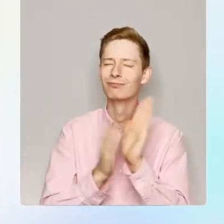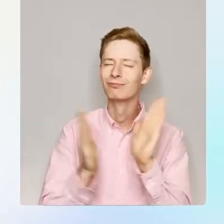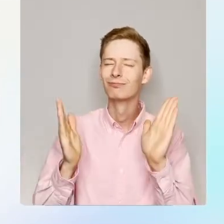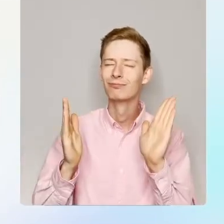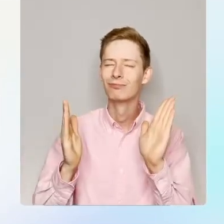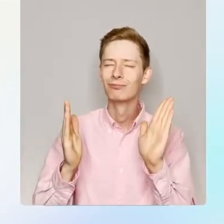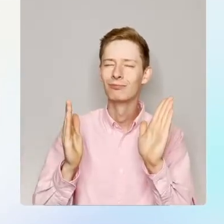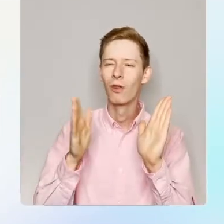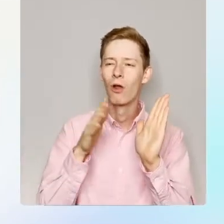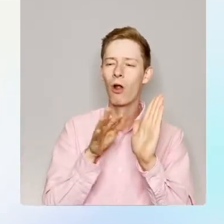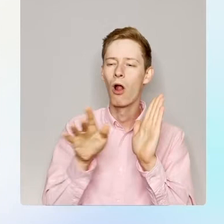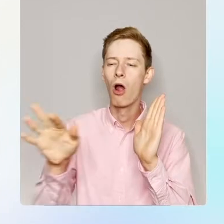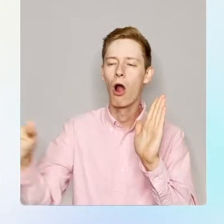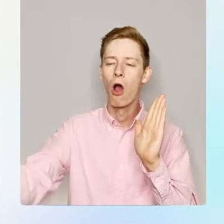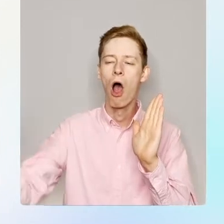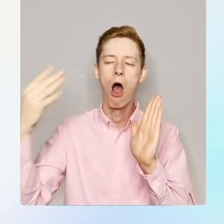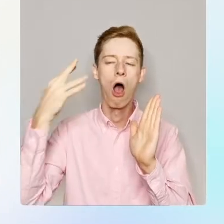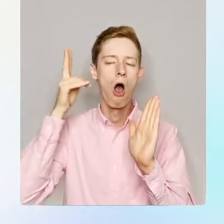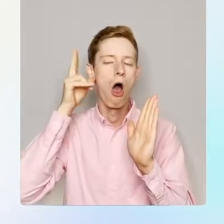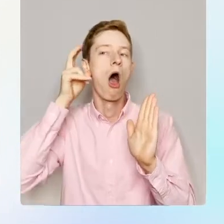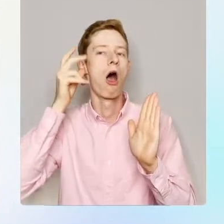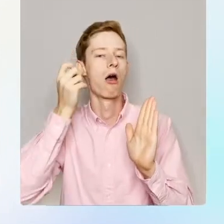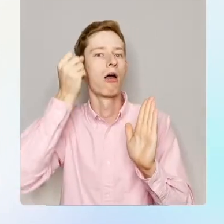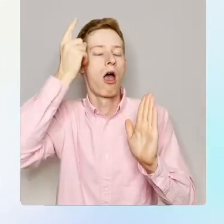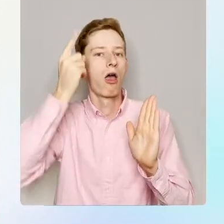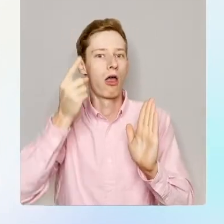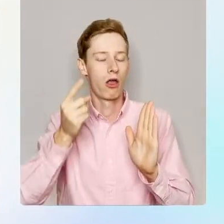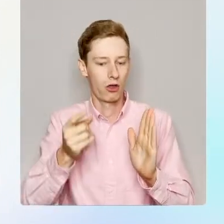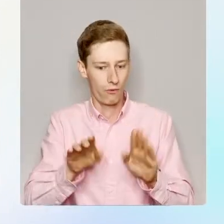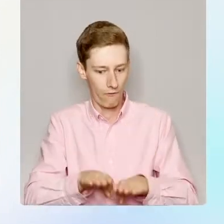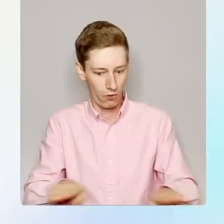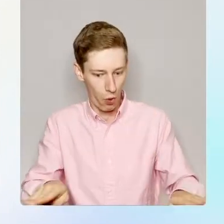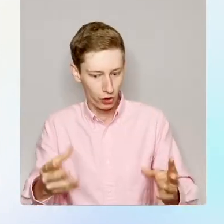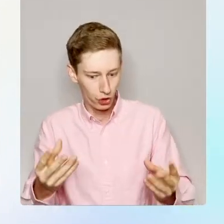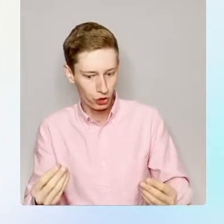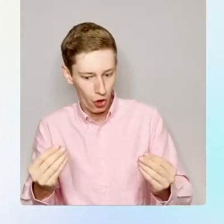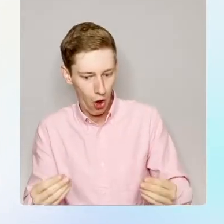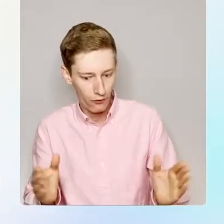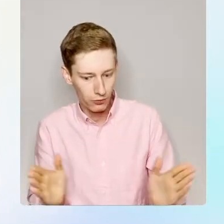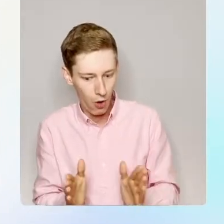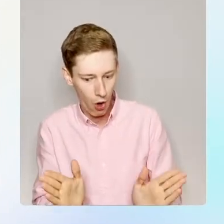you'll easily be able to tell if you're in a big carpeted living room or a small concrete bunker.